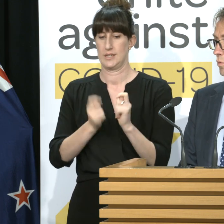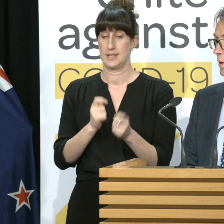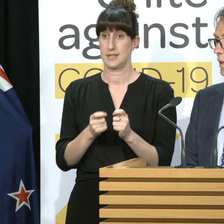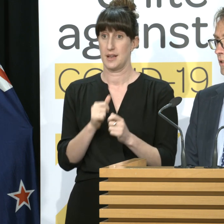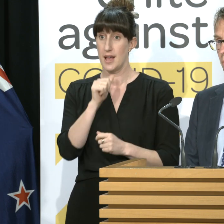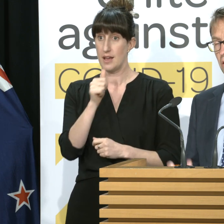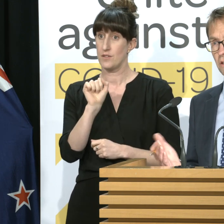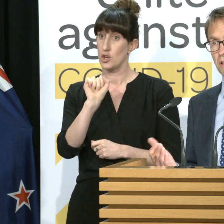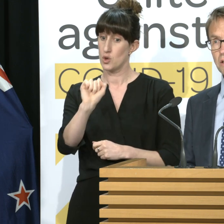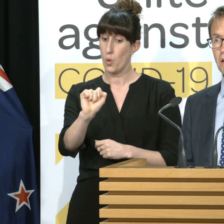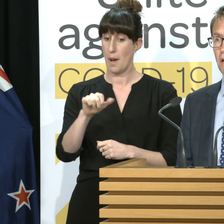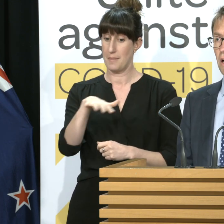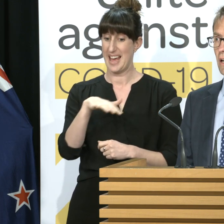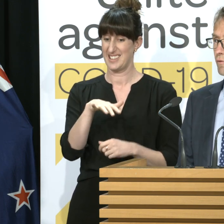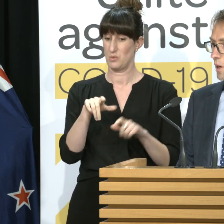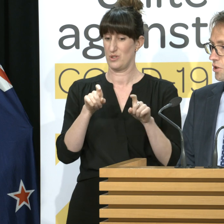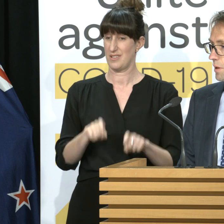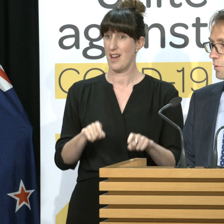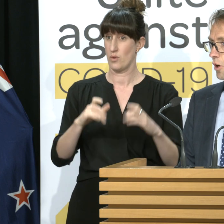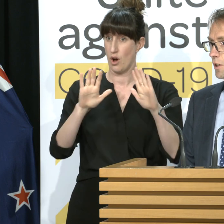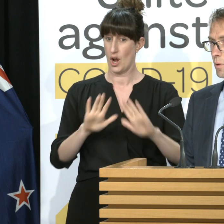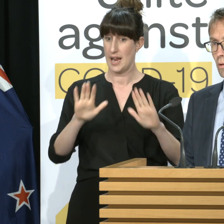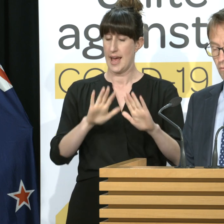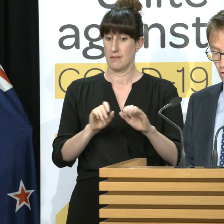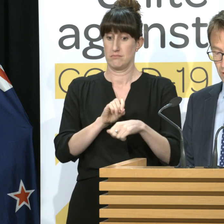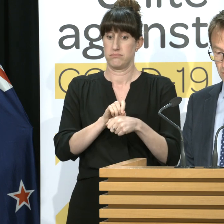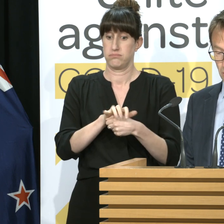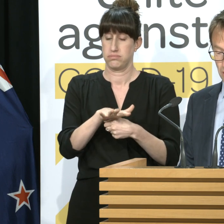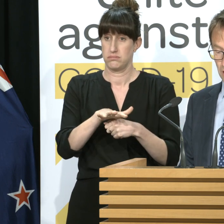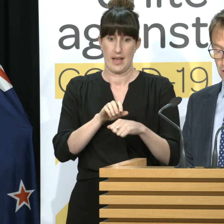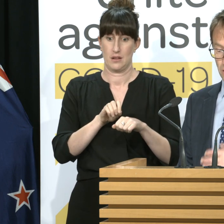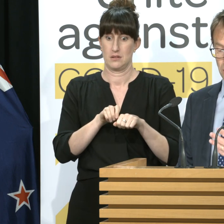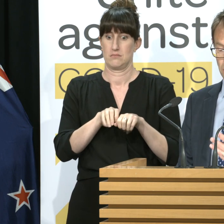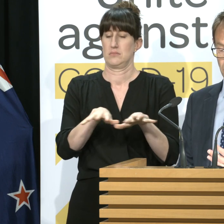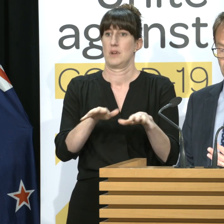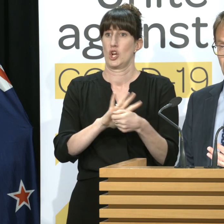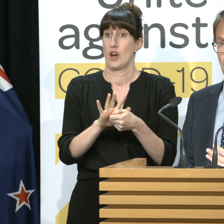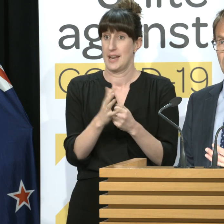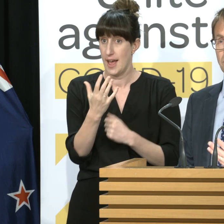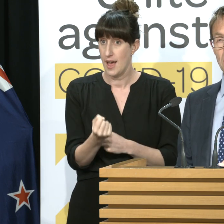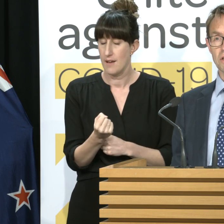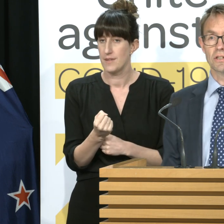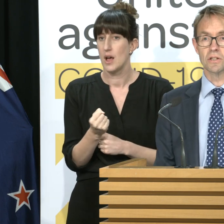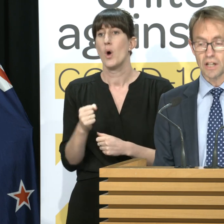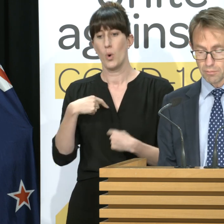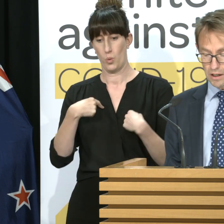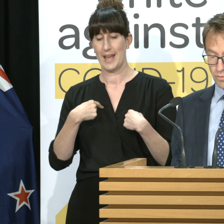there will be, as the minister said, information being provided. We will inform everybody. And the advice is to stay in place